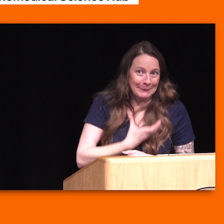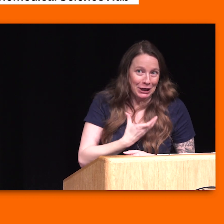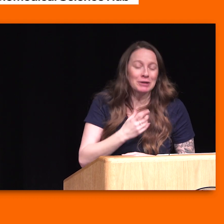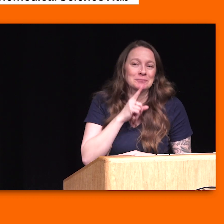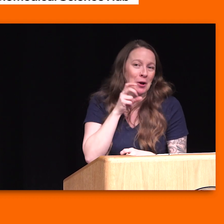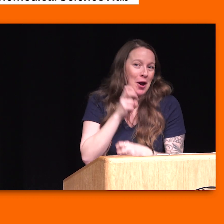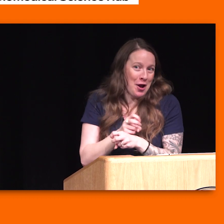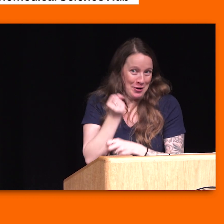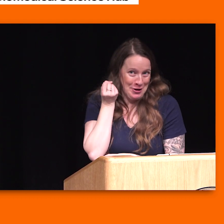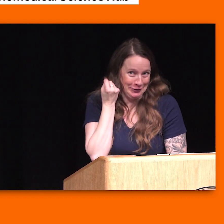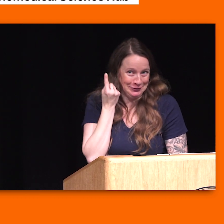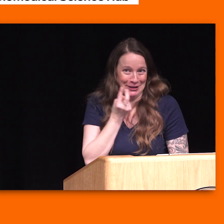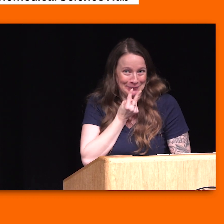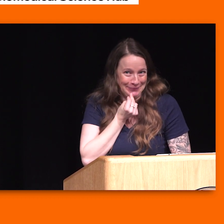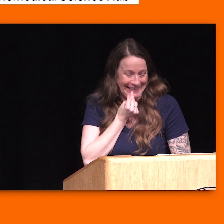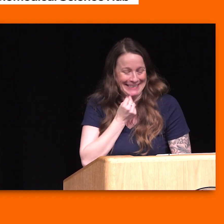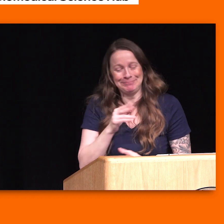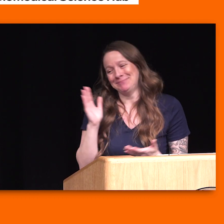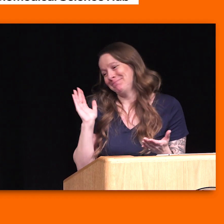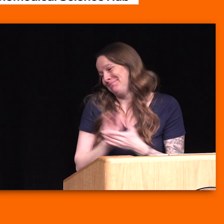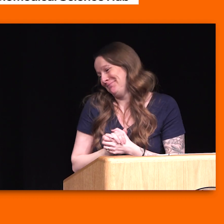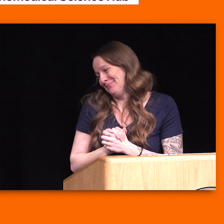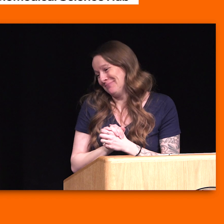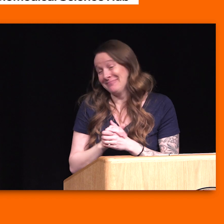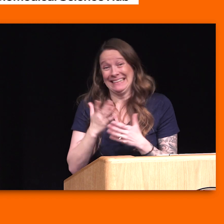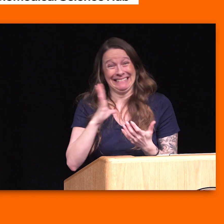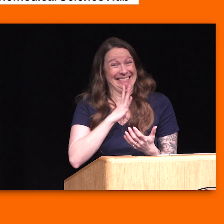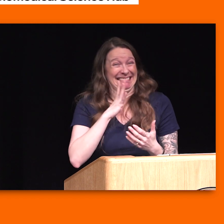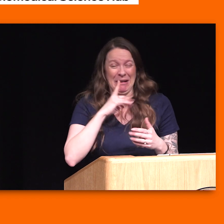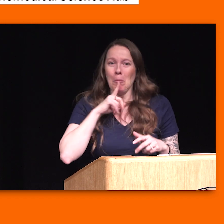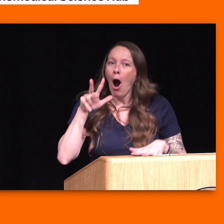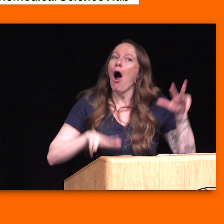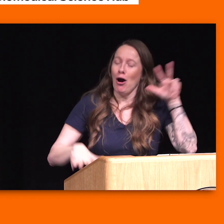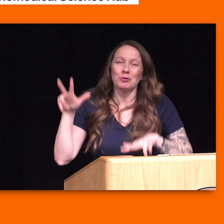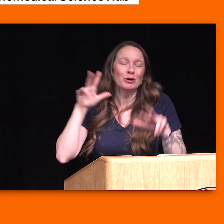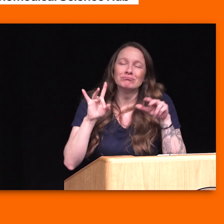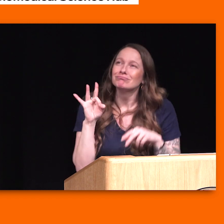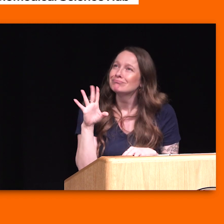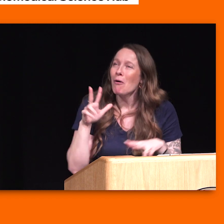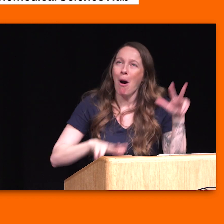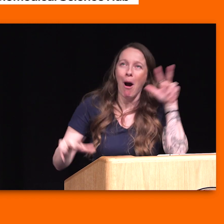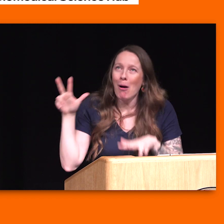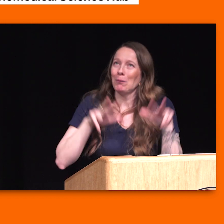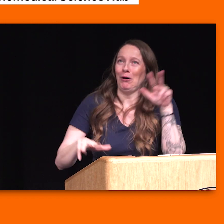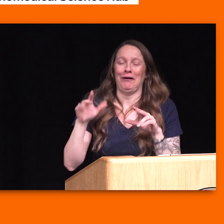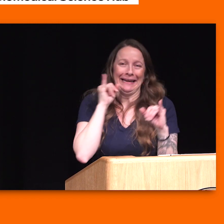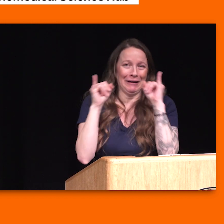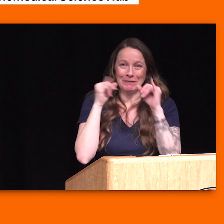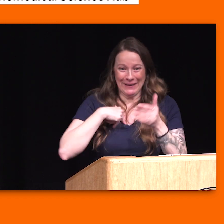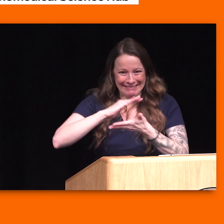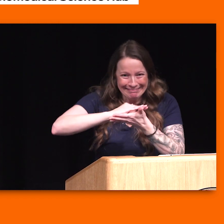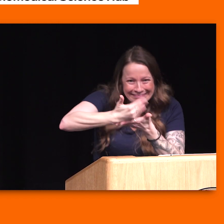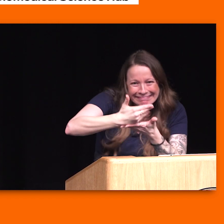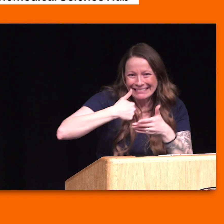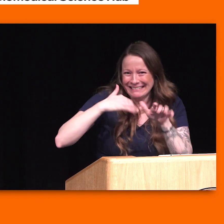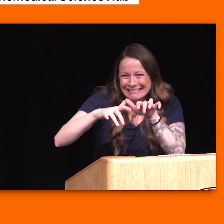And, of course, they had mustaches and beards. It was very hard to understand their speech. It was very awkward. Super awkward interview.